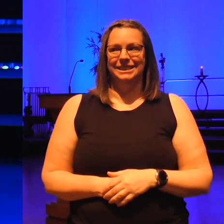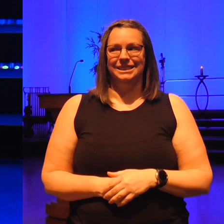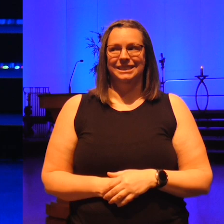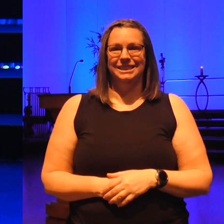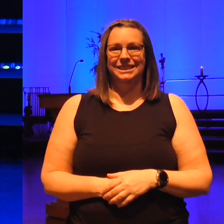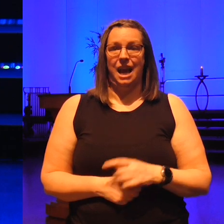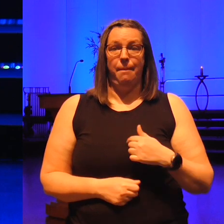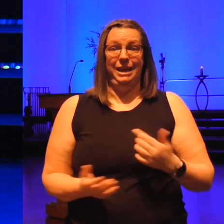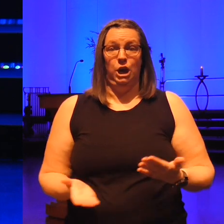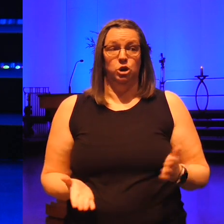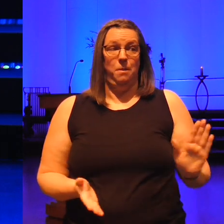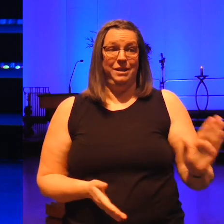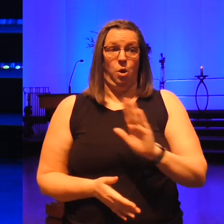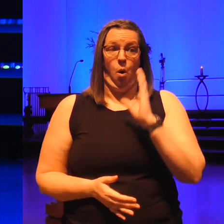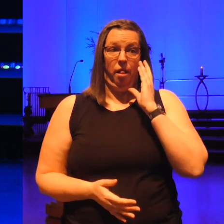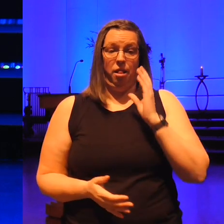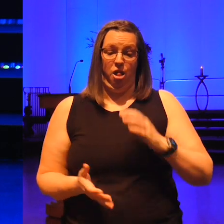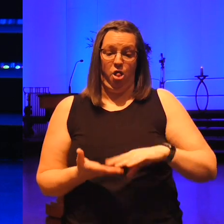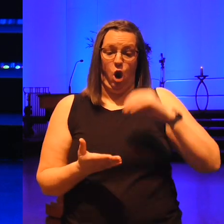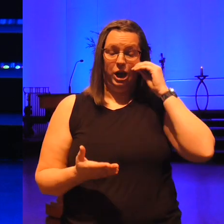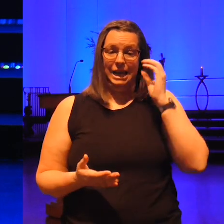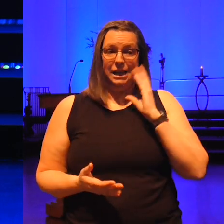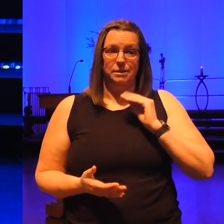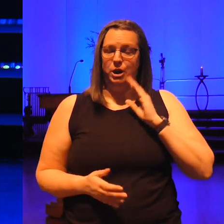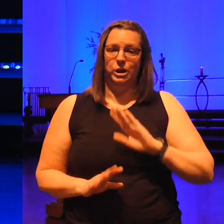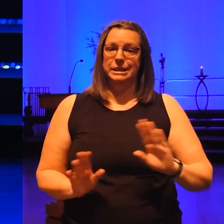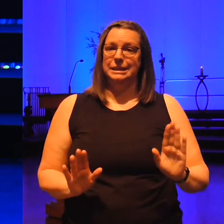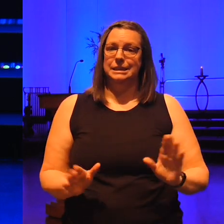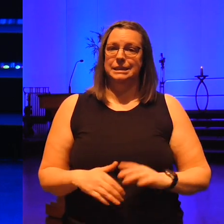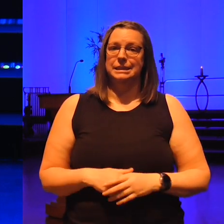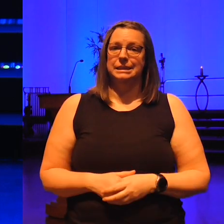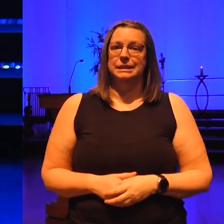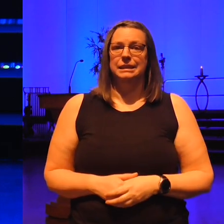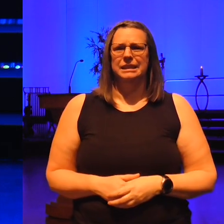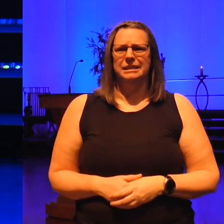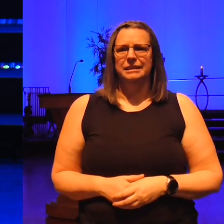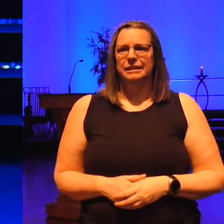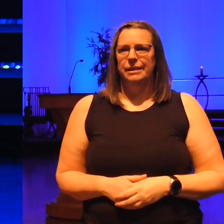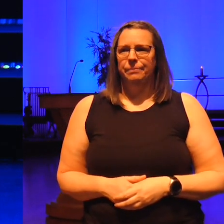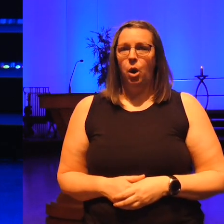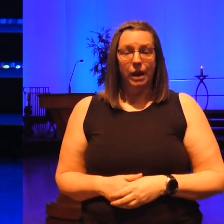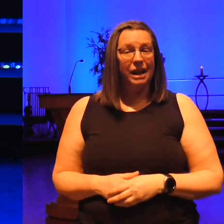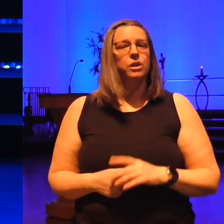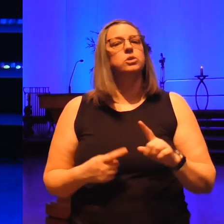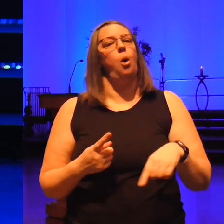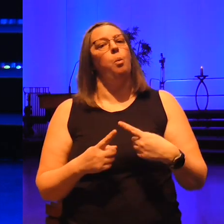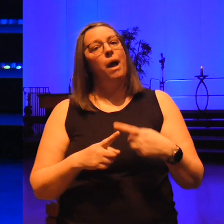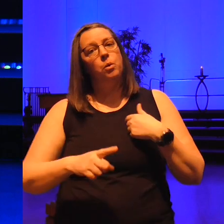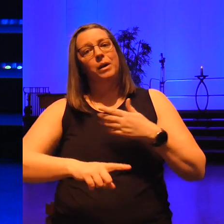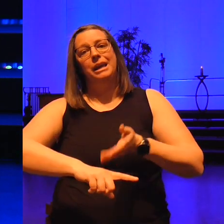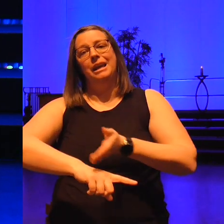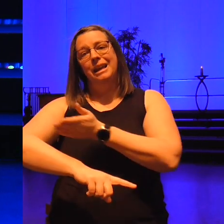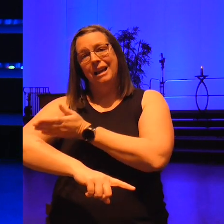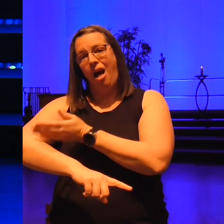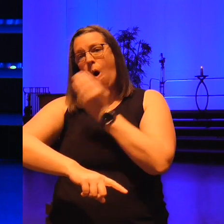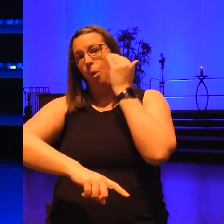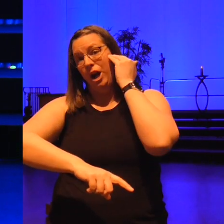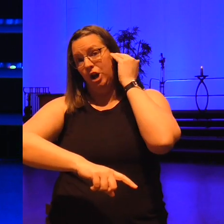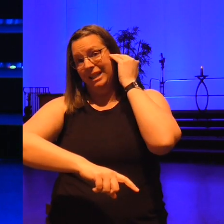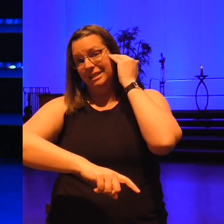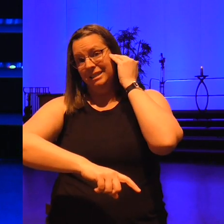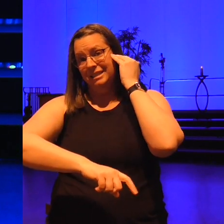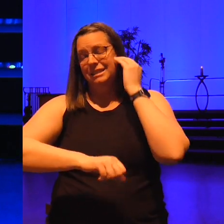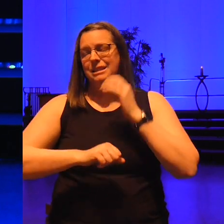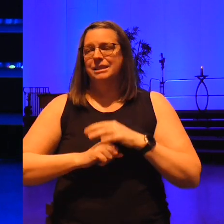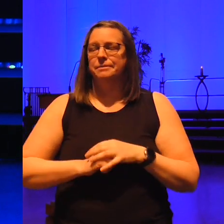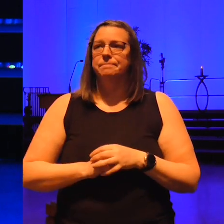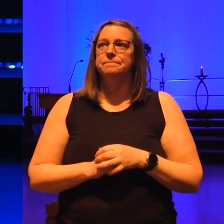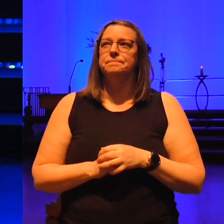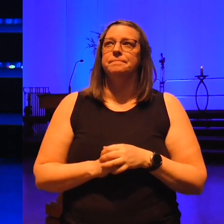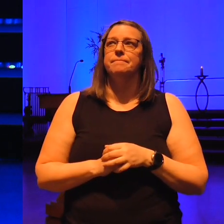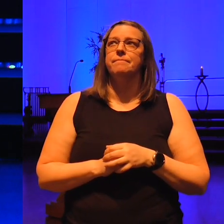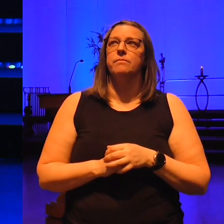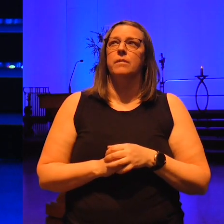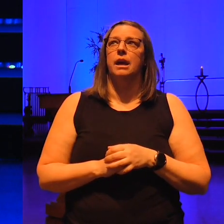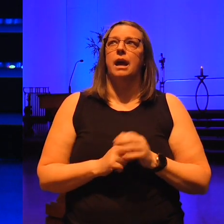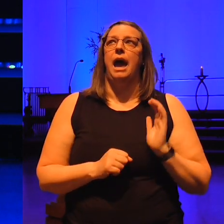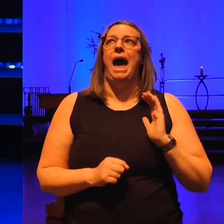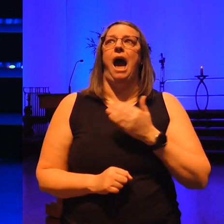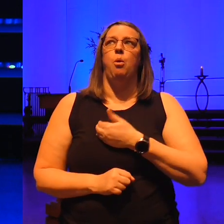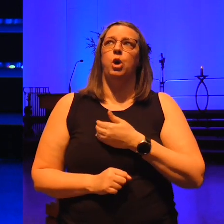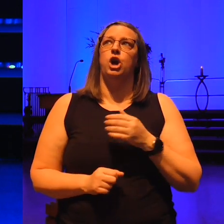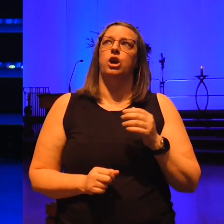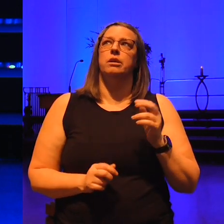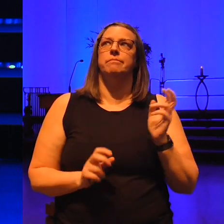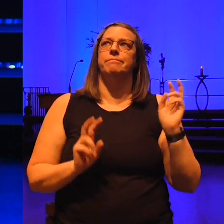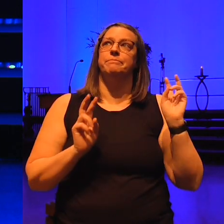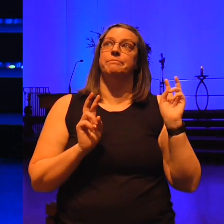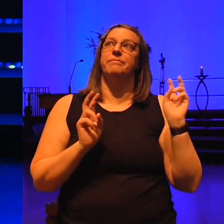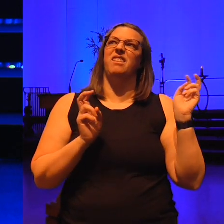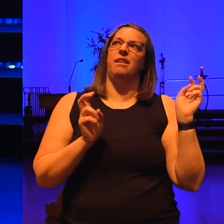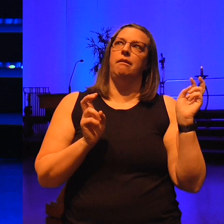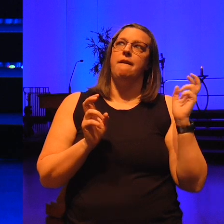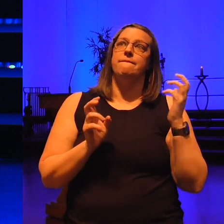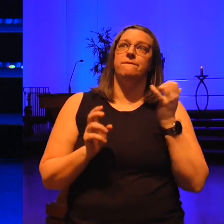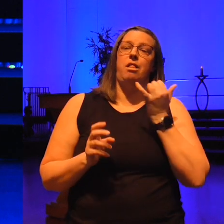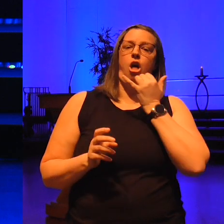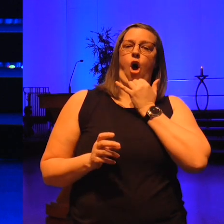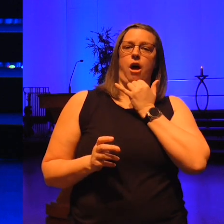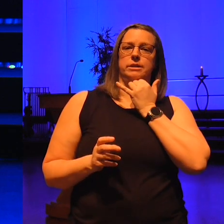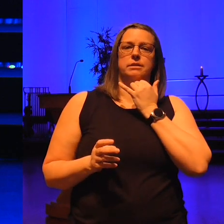experience see when we increase that awarness our so-called flaws become our strength and